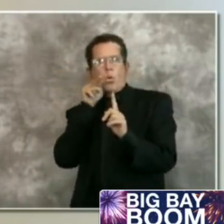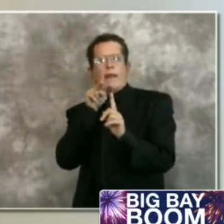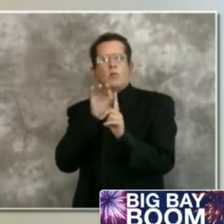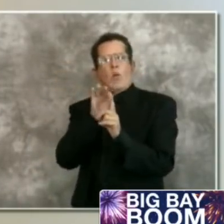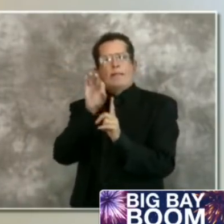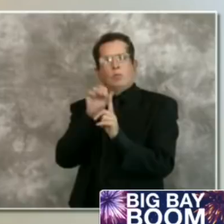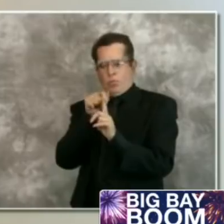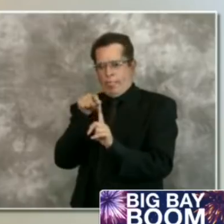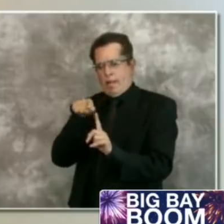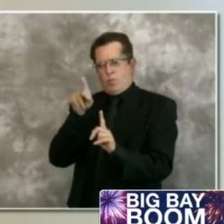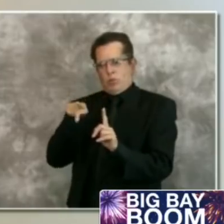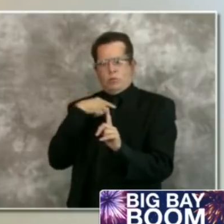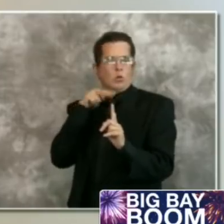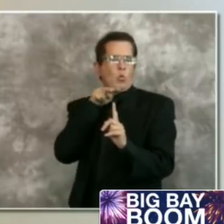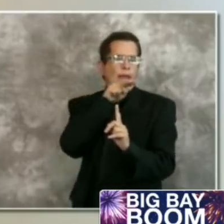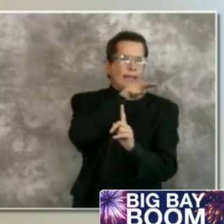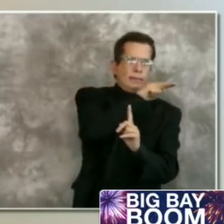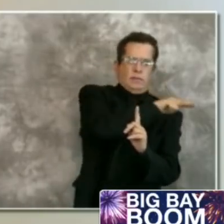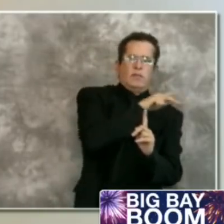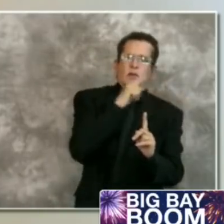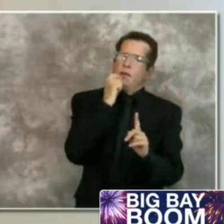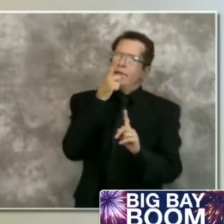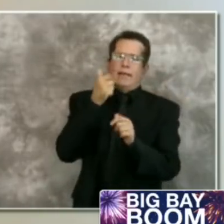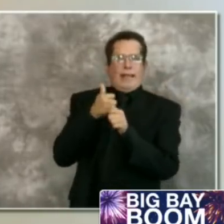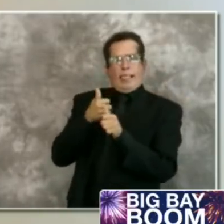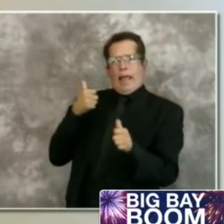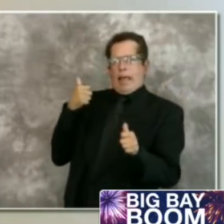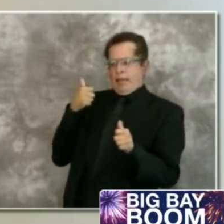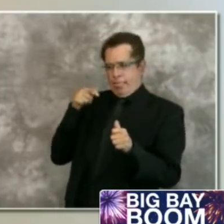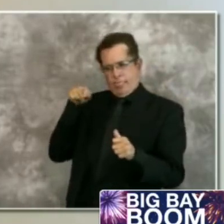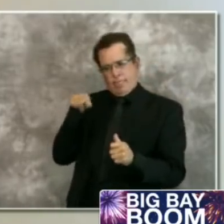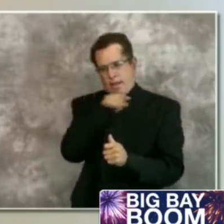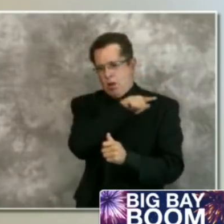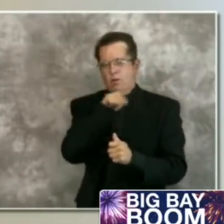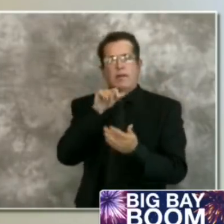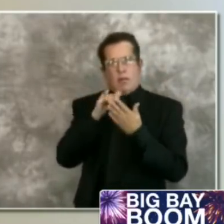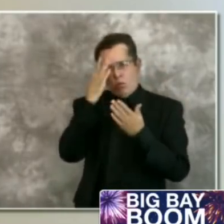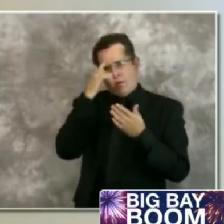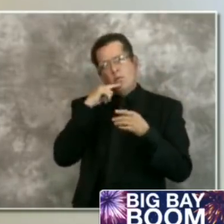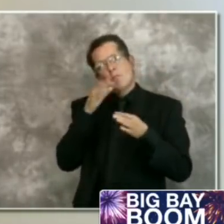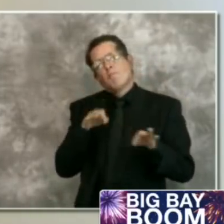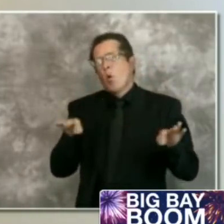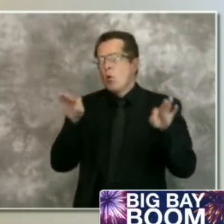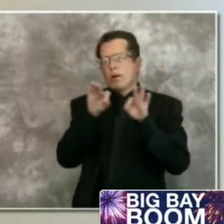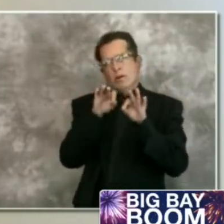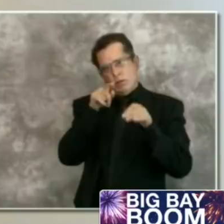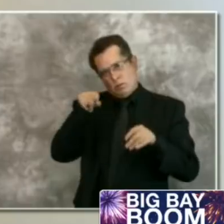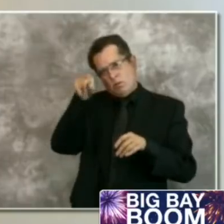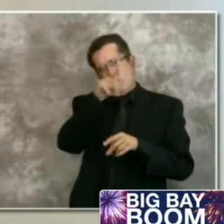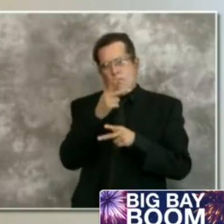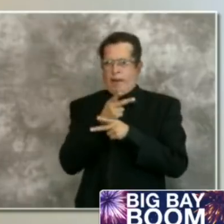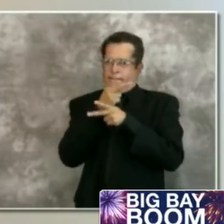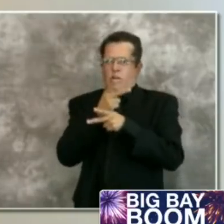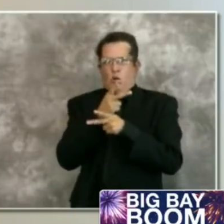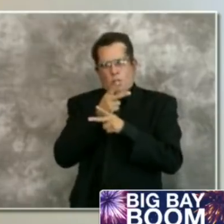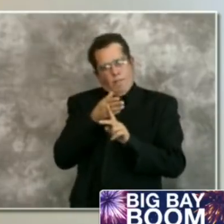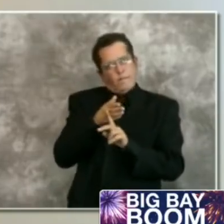BEFORE THAT INDIVIDUAL EVEN THOUGH THEY'RE POSITIVE THEN WE BEGIN THE CONTACT TRACING PROPPED US WOULD QUOTE CONTACT WITH THAT INDIVIDUAL. SO THERE